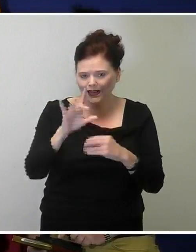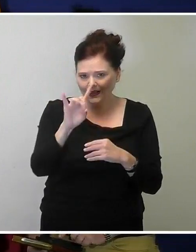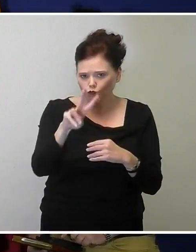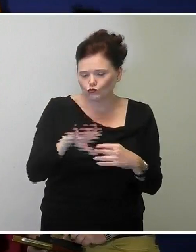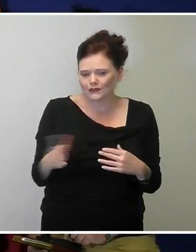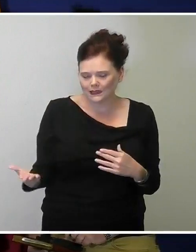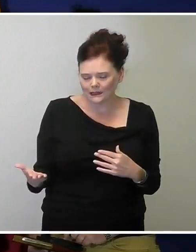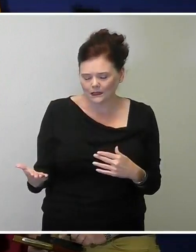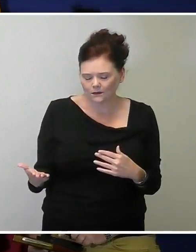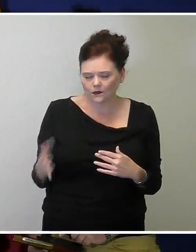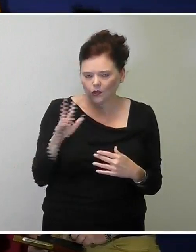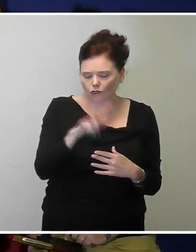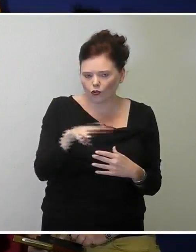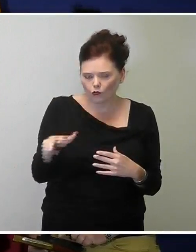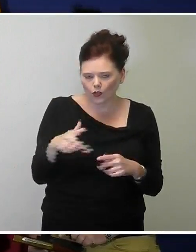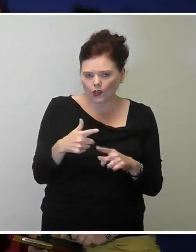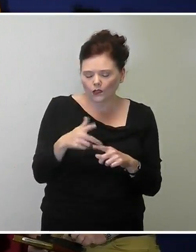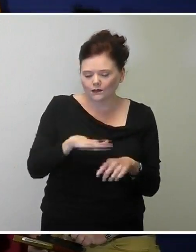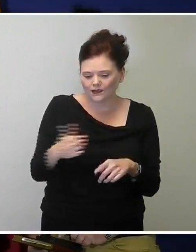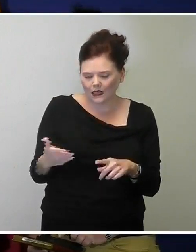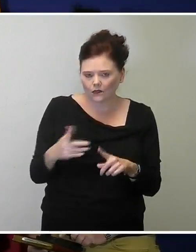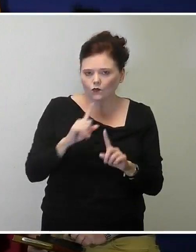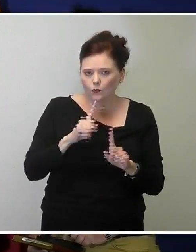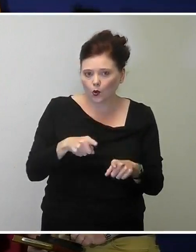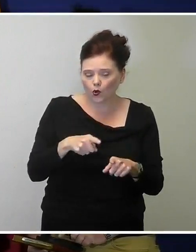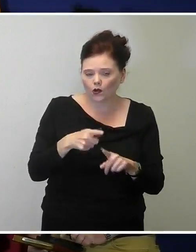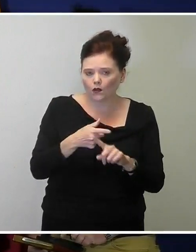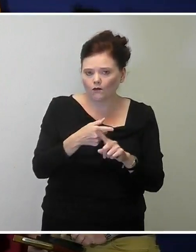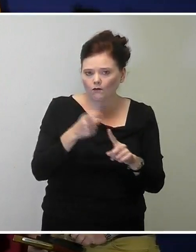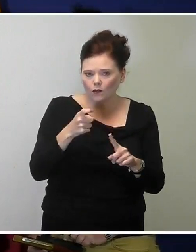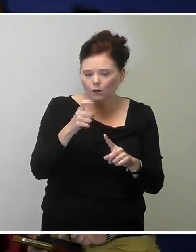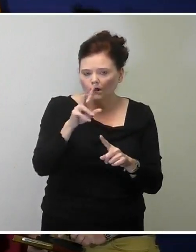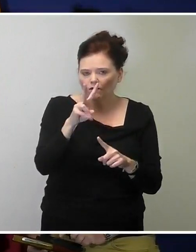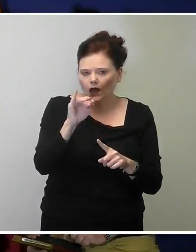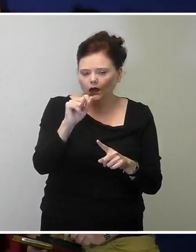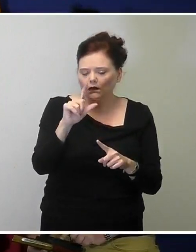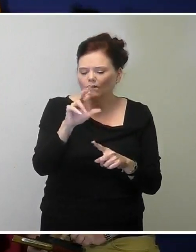CASES FOR THE THREE DAY PERIOD ARE 7971 FOR THE WEEKEND WITH 82 DEATHS.